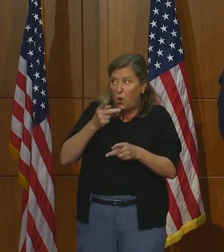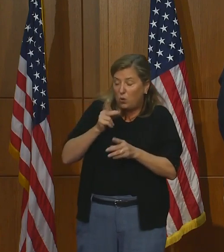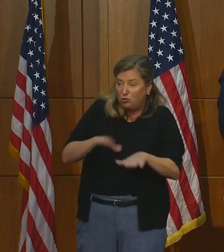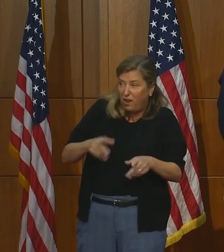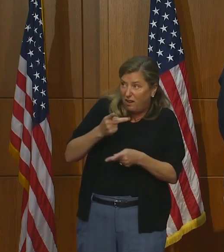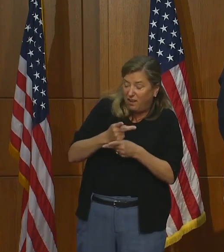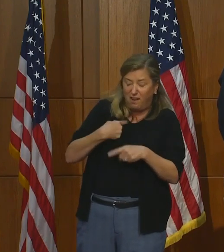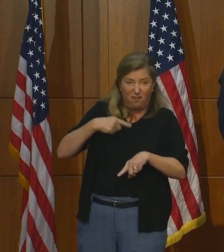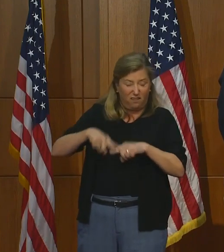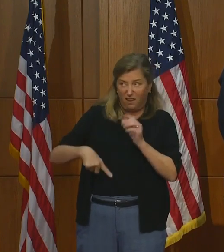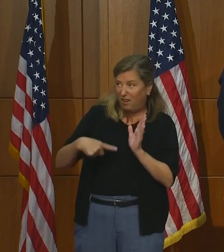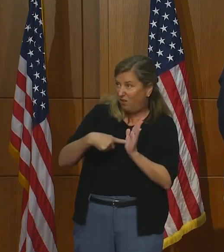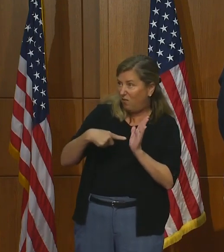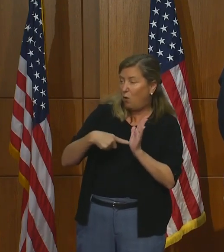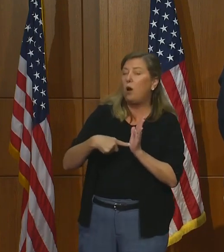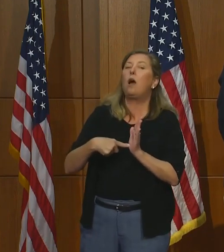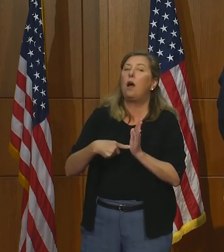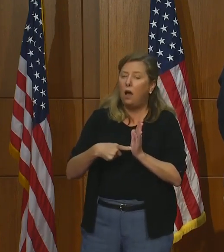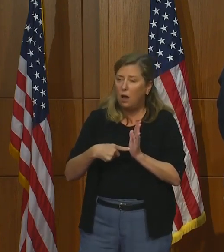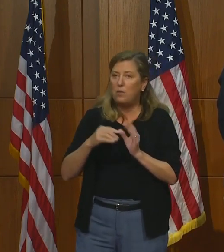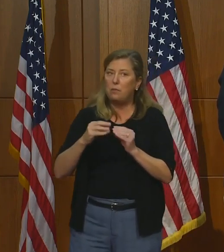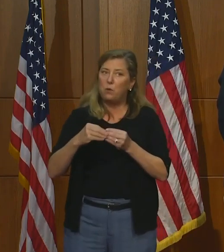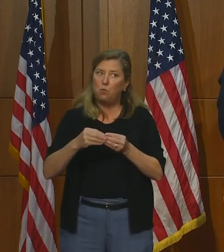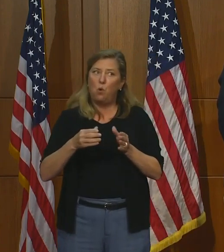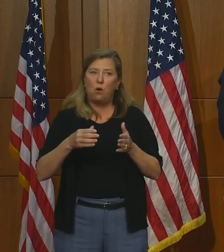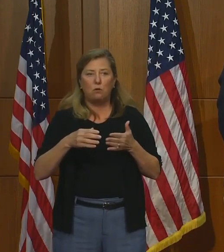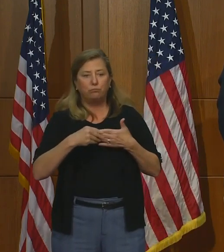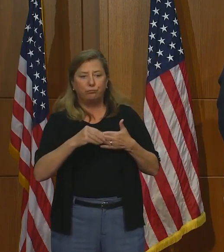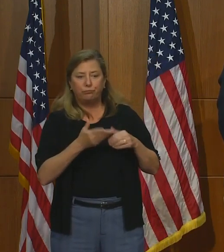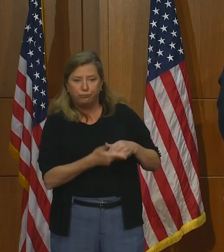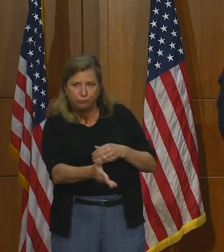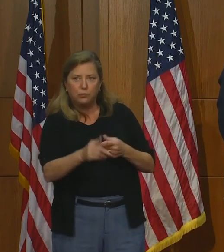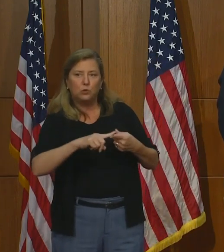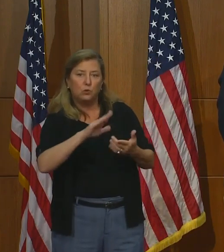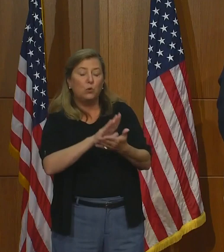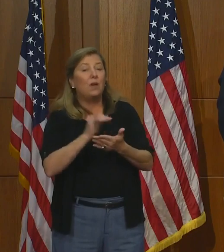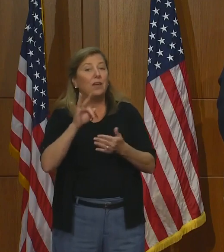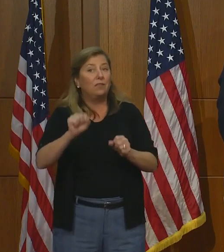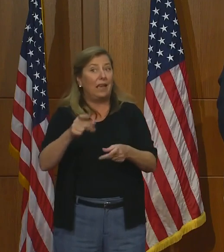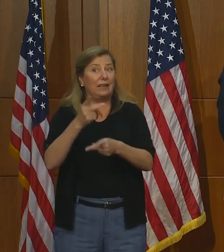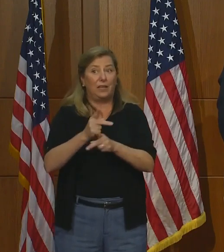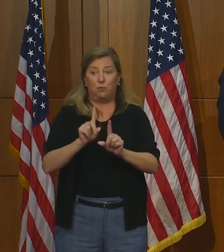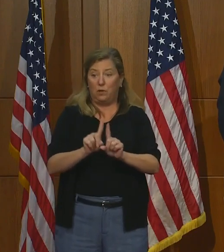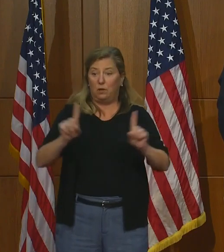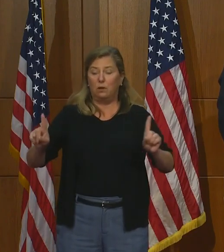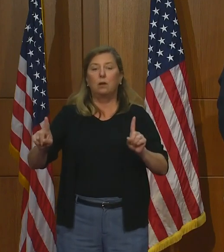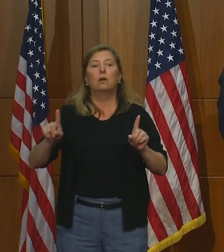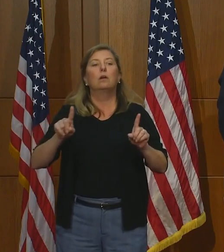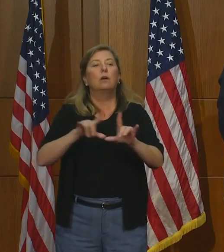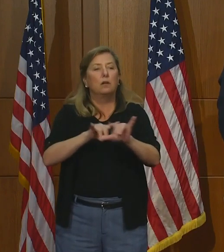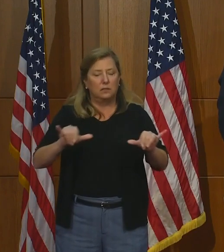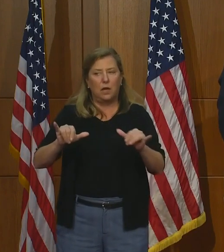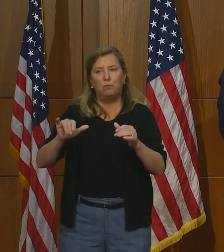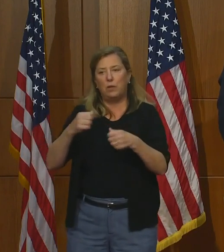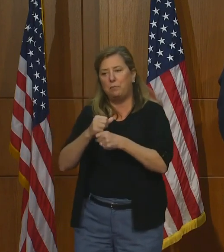THAT HAVE NO LAG TO TRY AND NO WAY TO AFFORD IT ADDITIONAL OPPORTUNITIES IN THE SCHOOL AS LONG AS THE SCHOOLS CAN